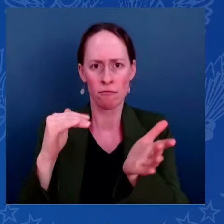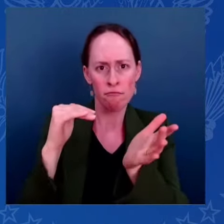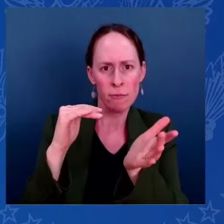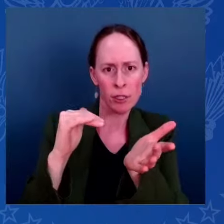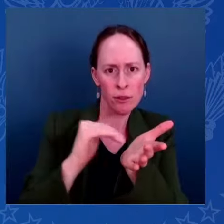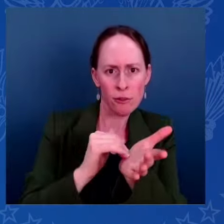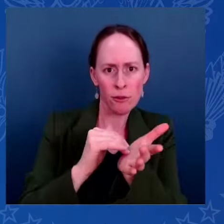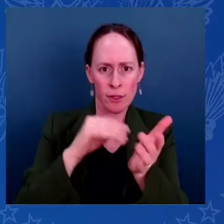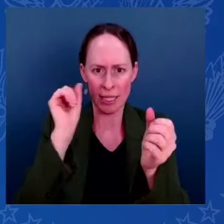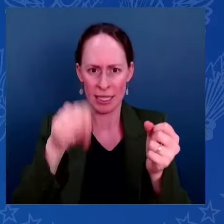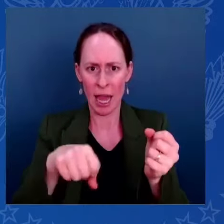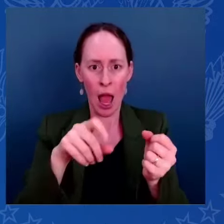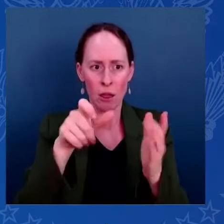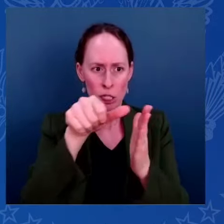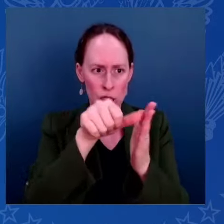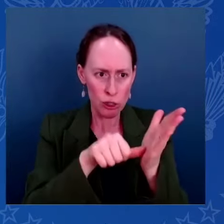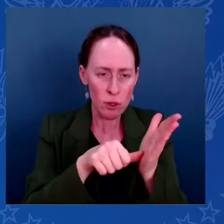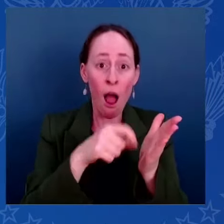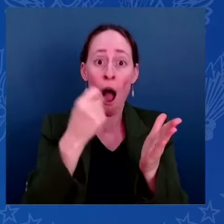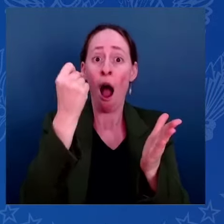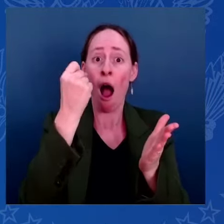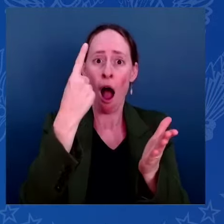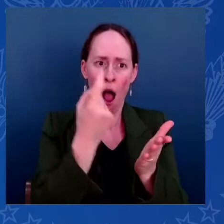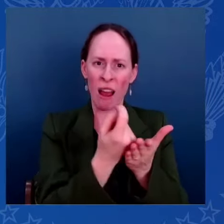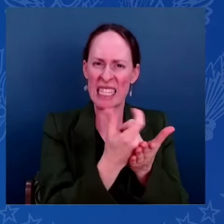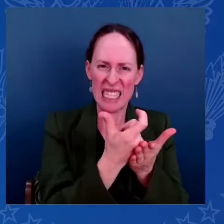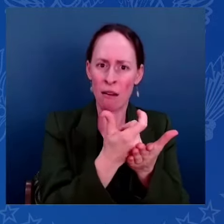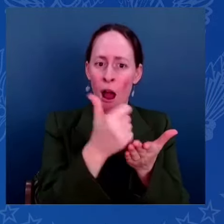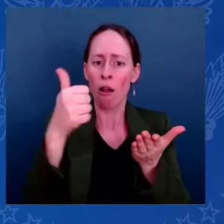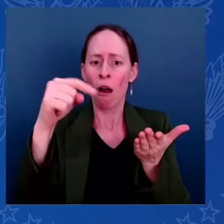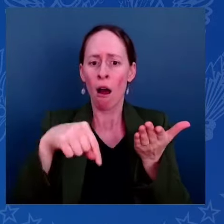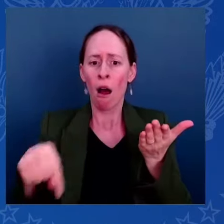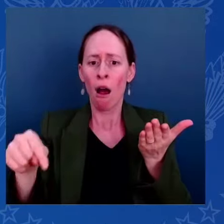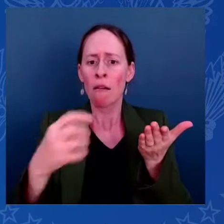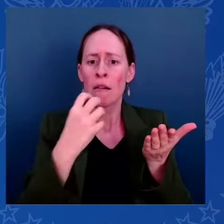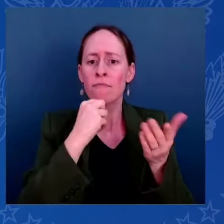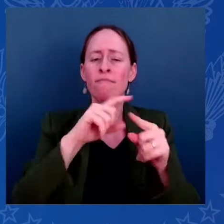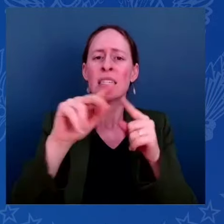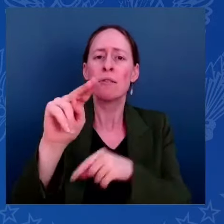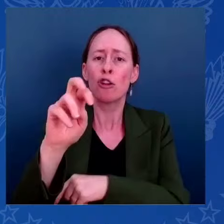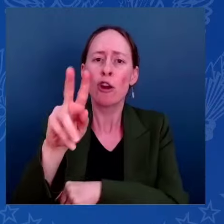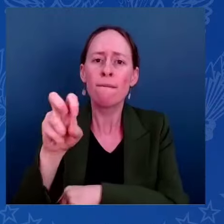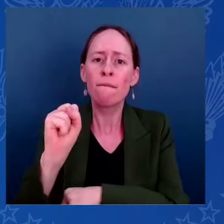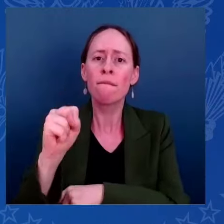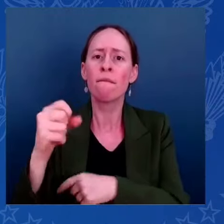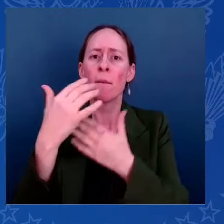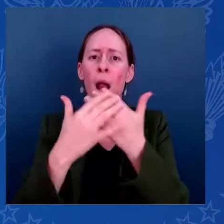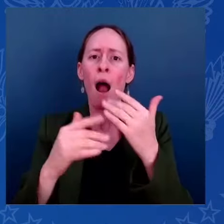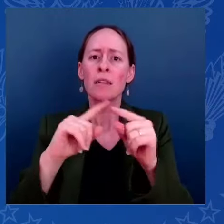A lot of it's a little bit of really educated guesswork. They're not positive. The funding we announced today will help --